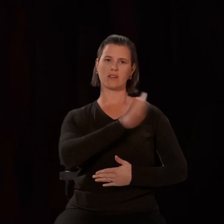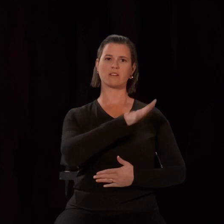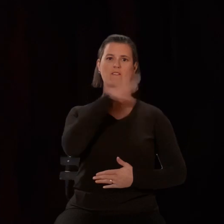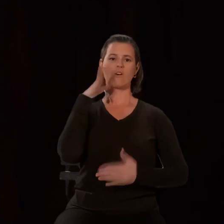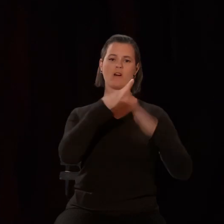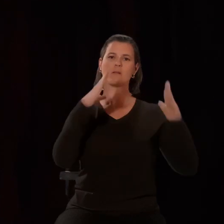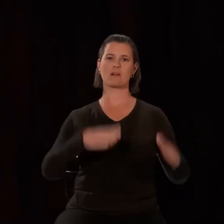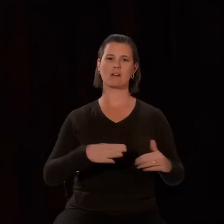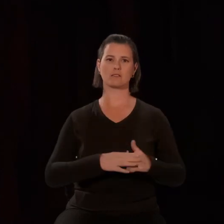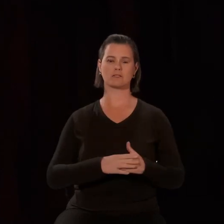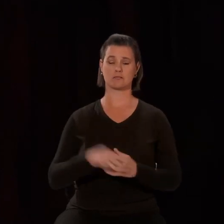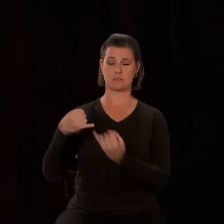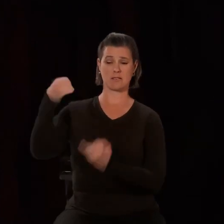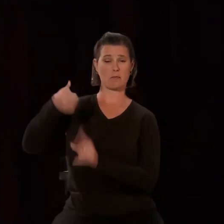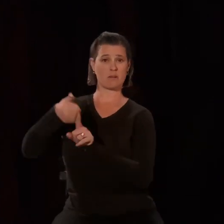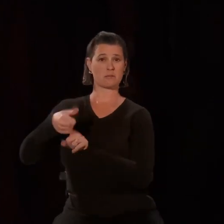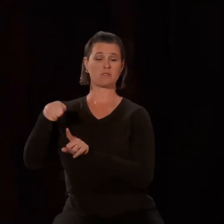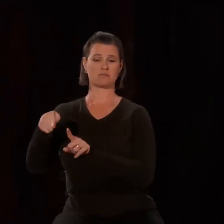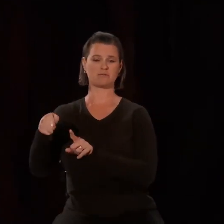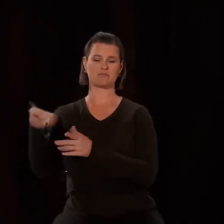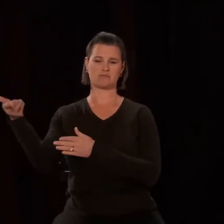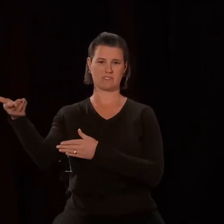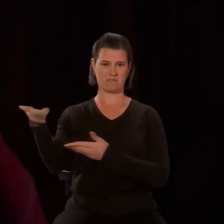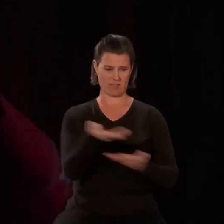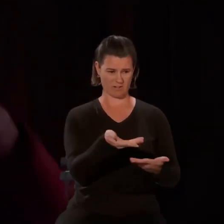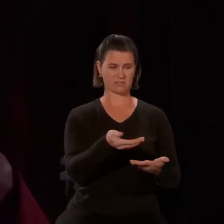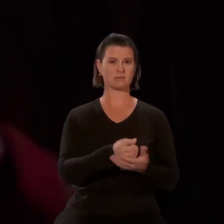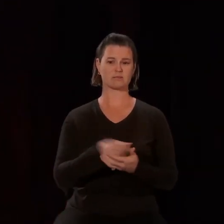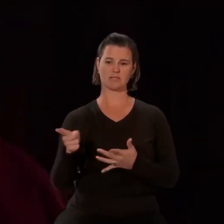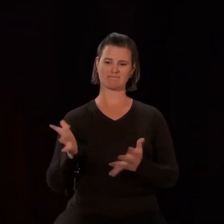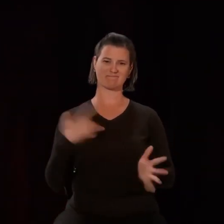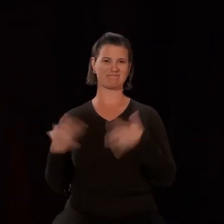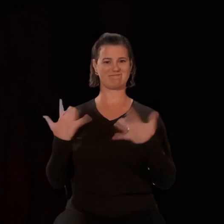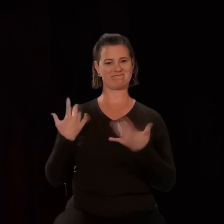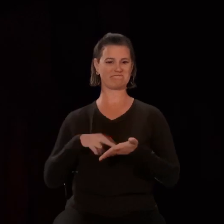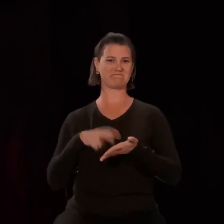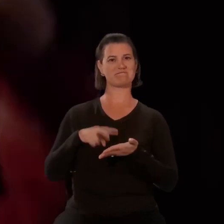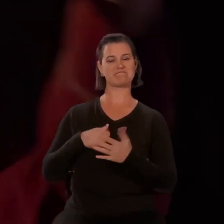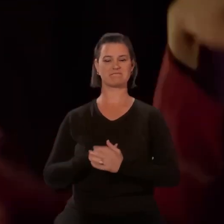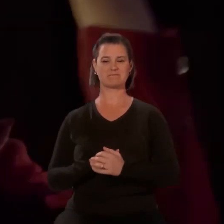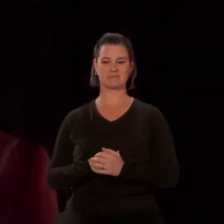Ichabod got an invitation, too, and his spirits were high. He dismissed school early